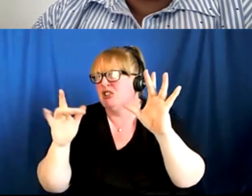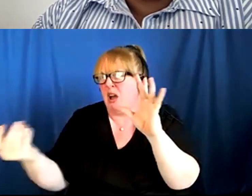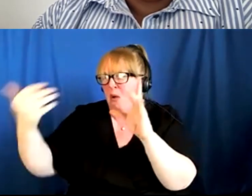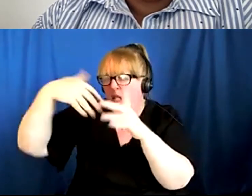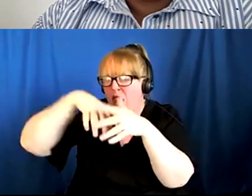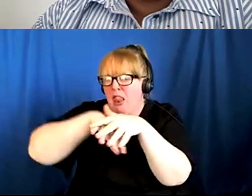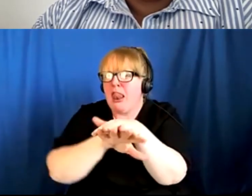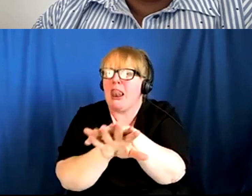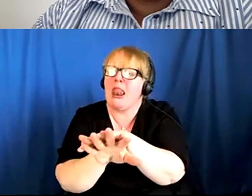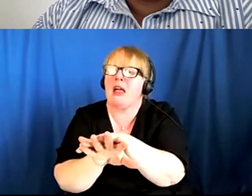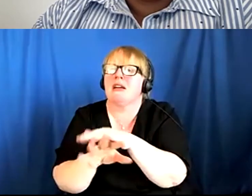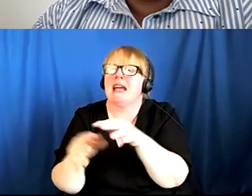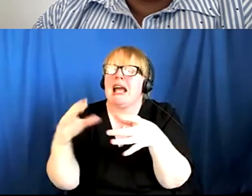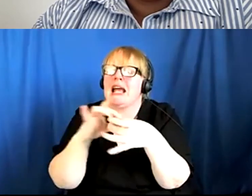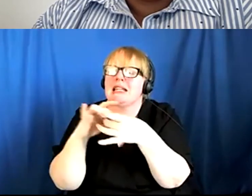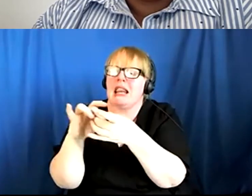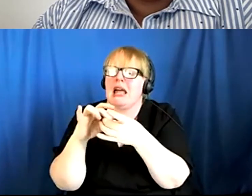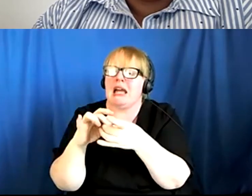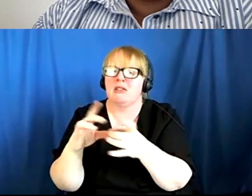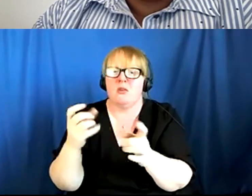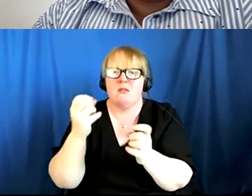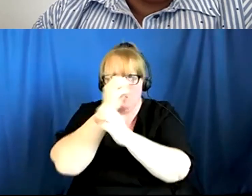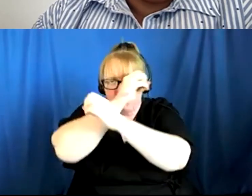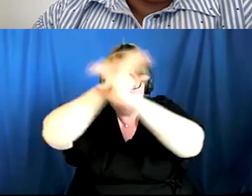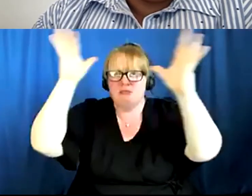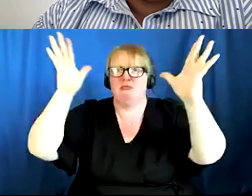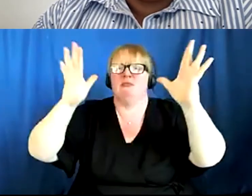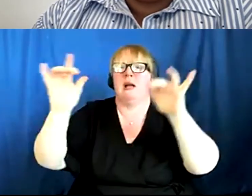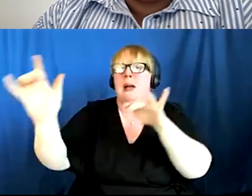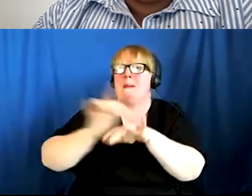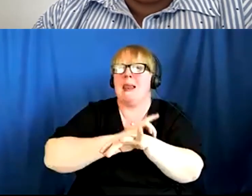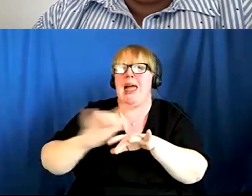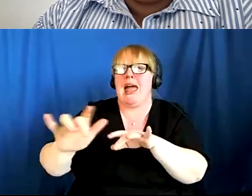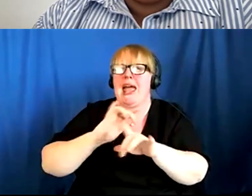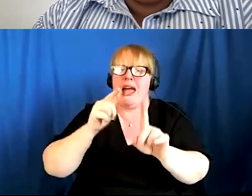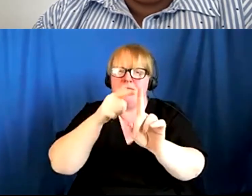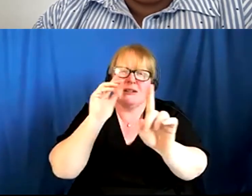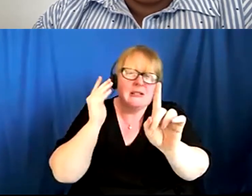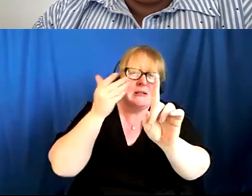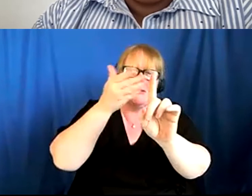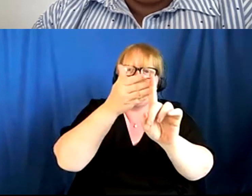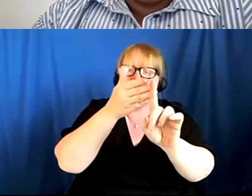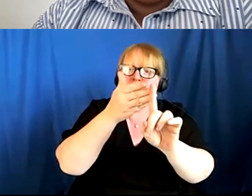where if we were to imagine the play has a kind of outcome, a desired outcome by me, although I never know purely what it's going to be,